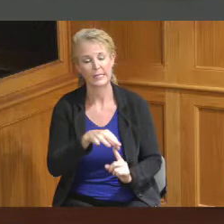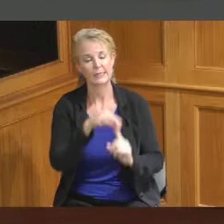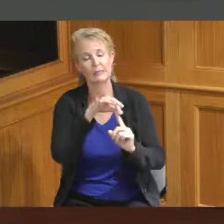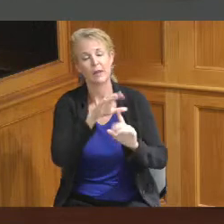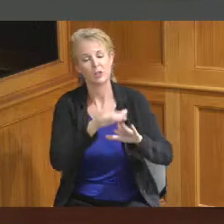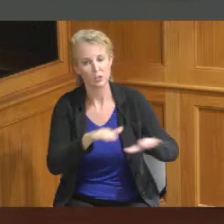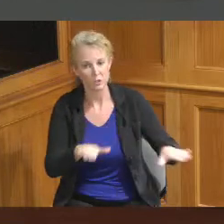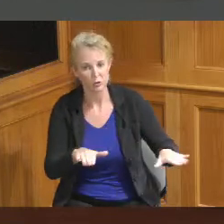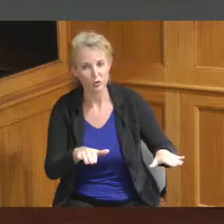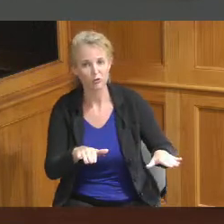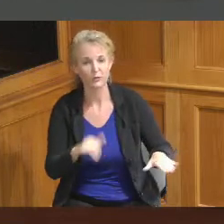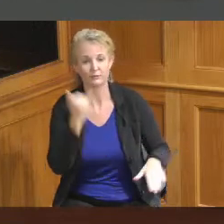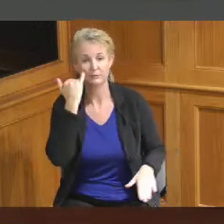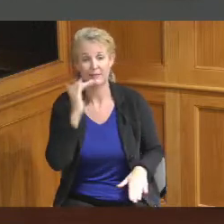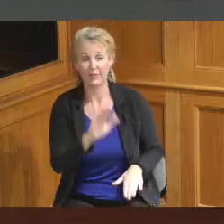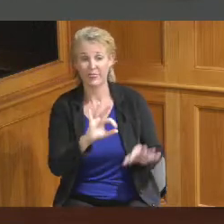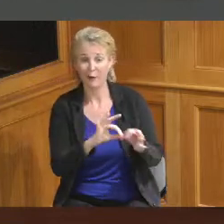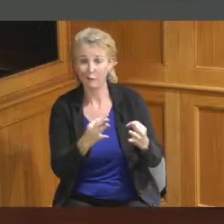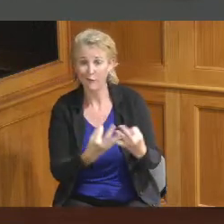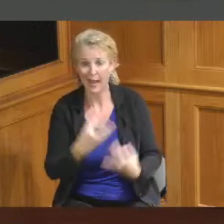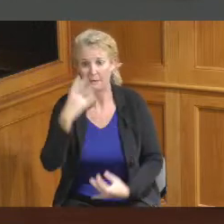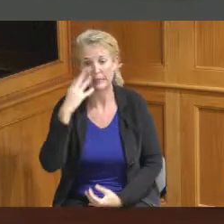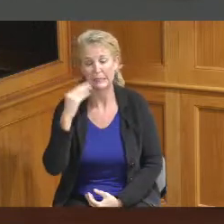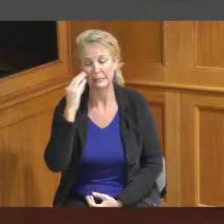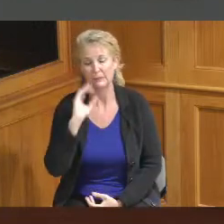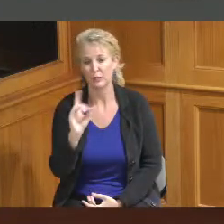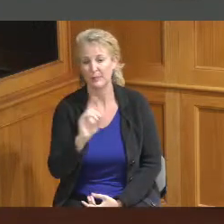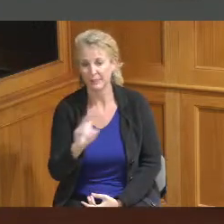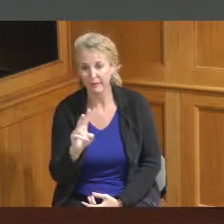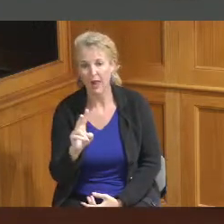are in families where has been domestic violence so just another way that the Board is putting its